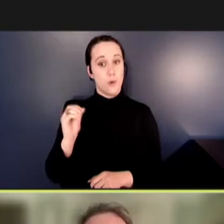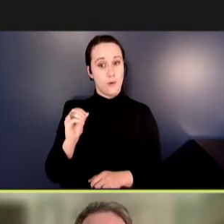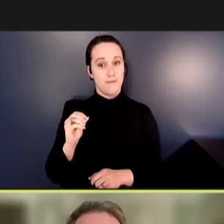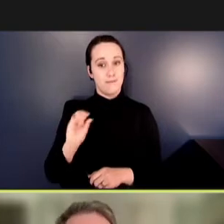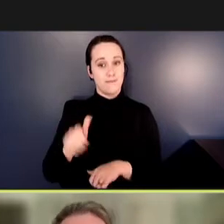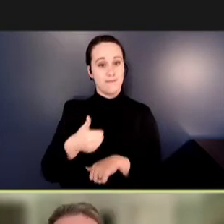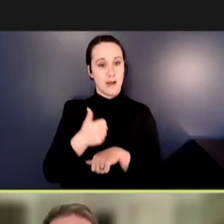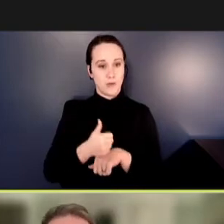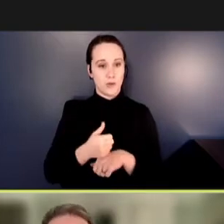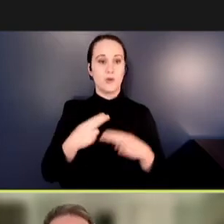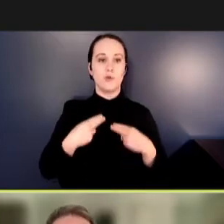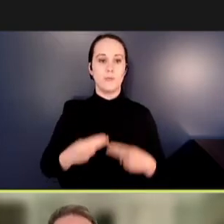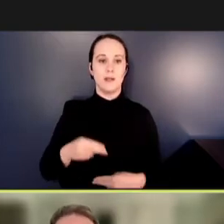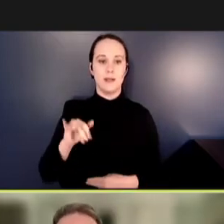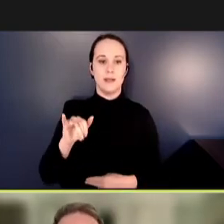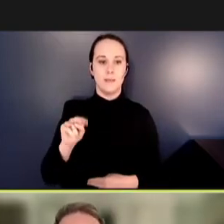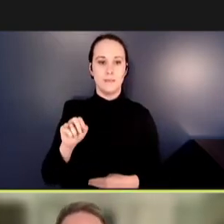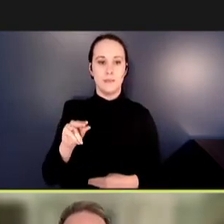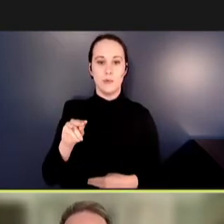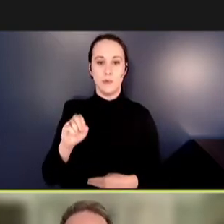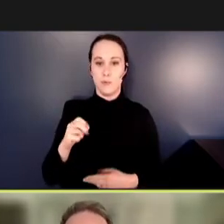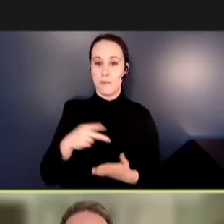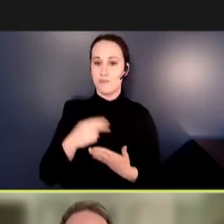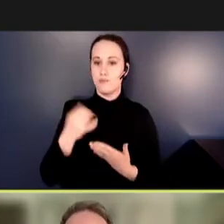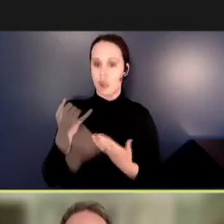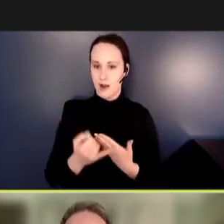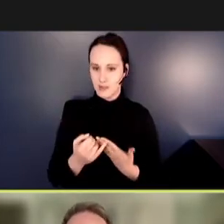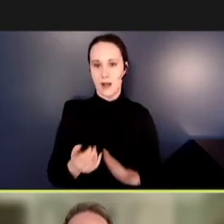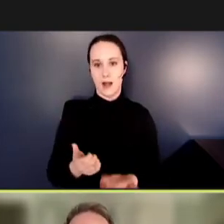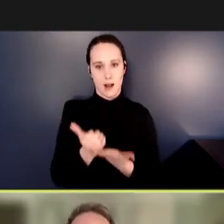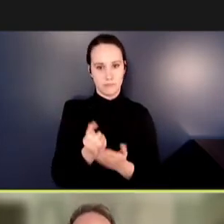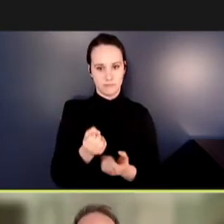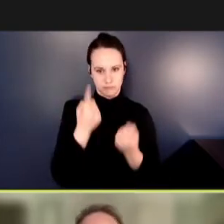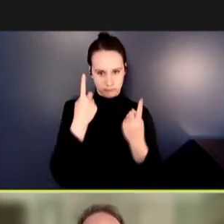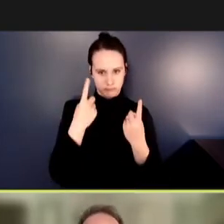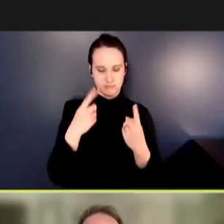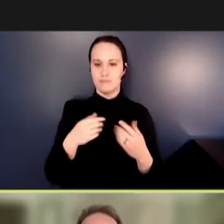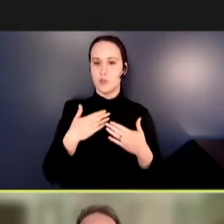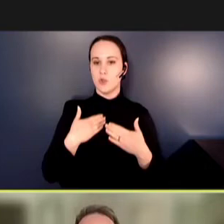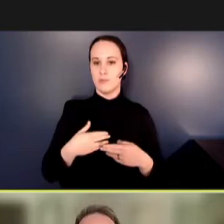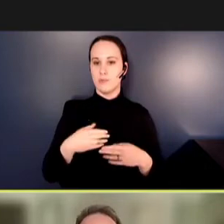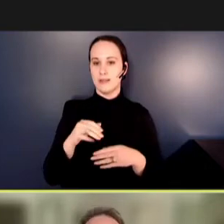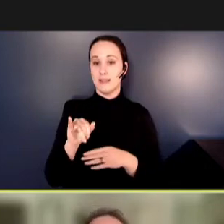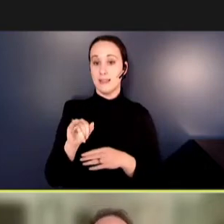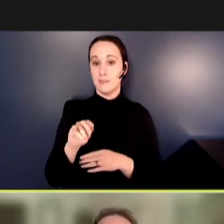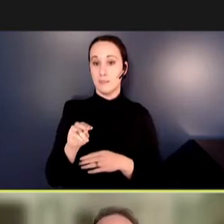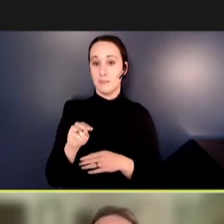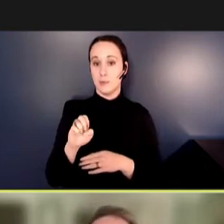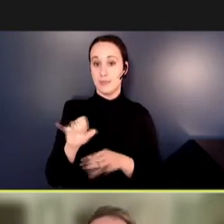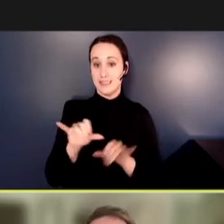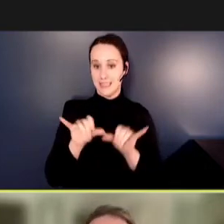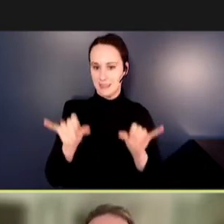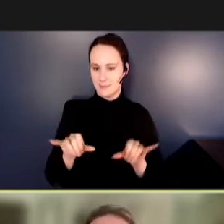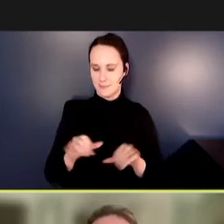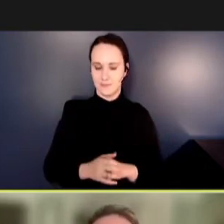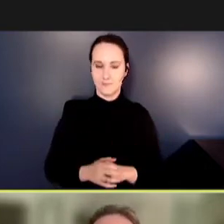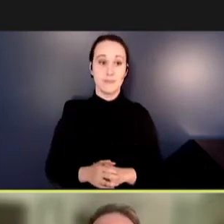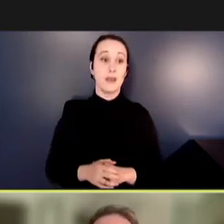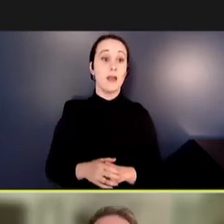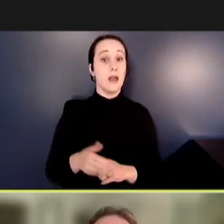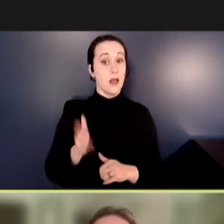a global NGO focused on understanding the immune system. We're going to move pretty quickly here